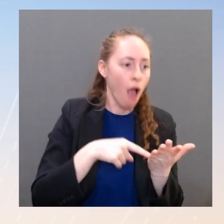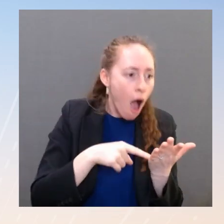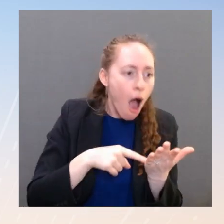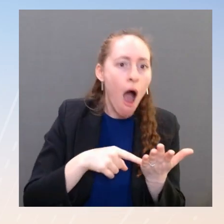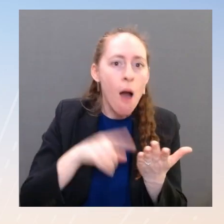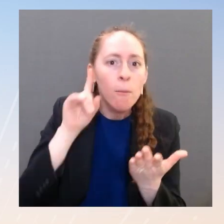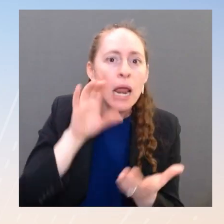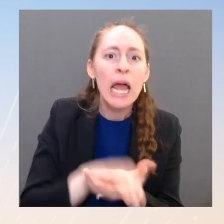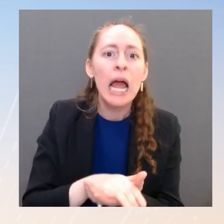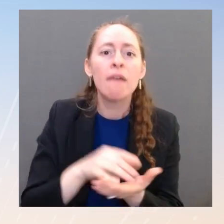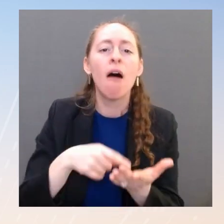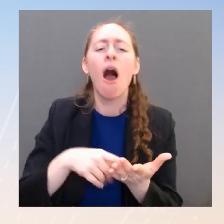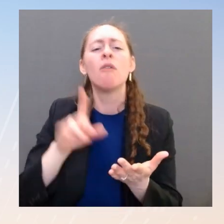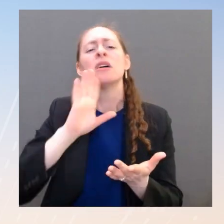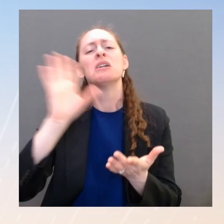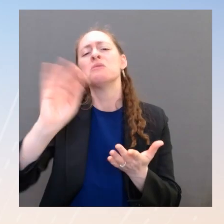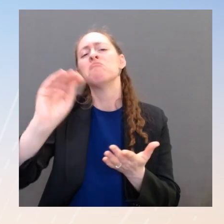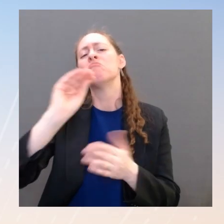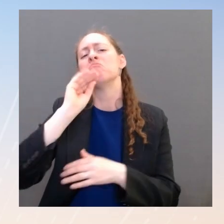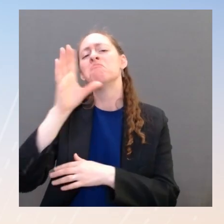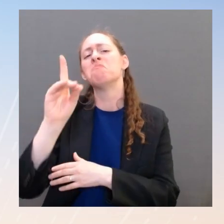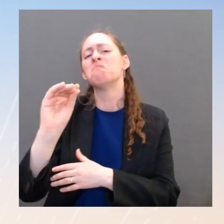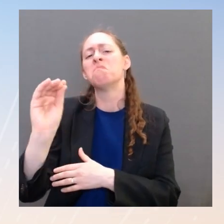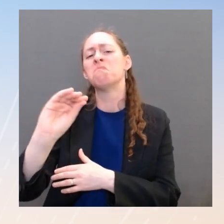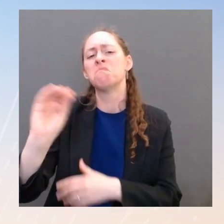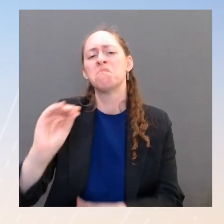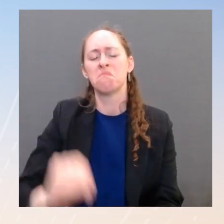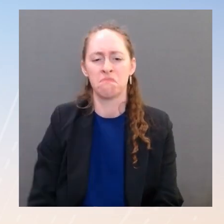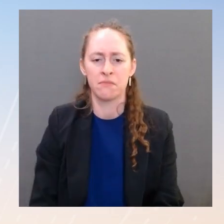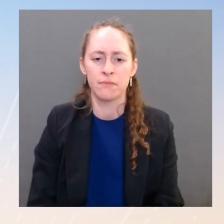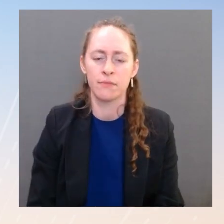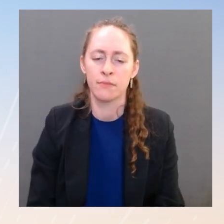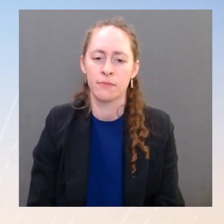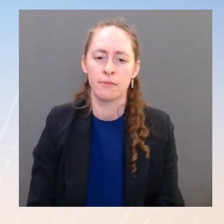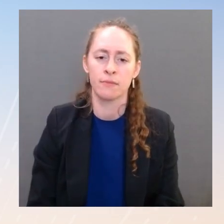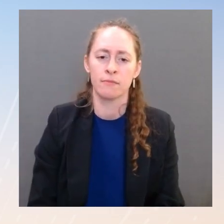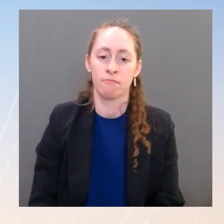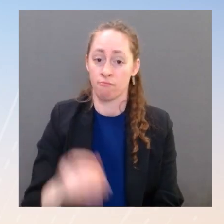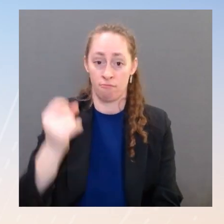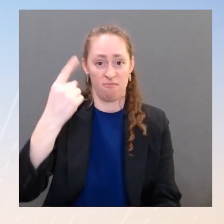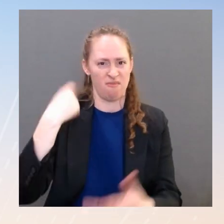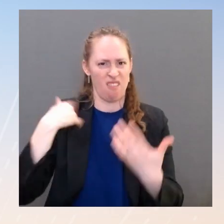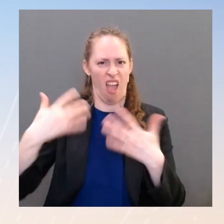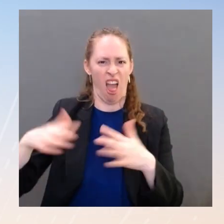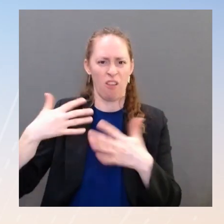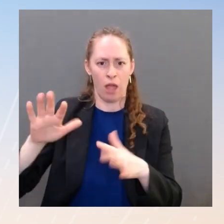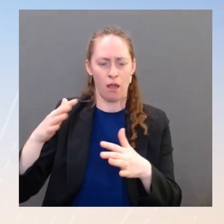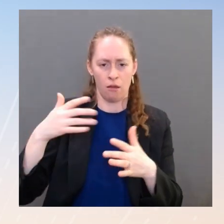It's basically meant to coordinate a lot of the ongoing work that is happening. And what their focus is -- the focus is on disinformation